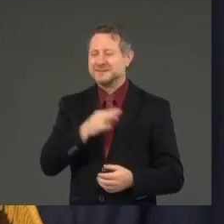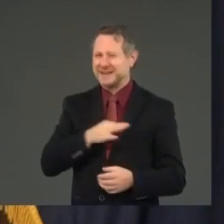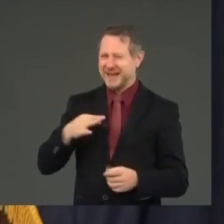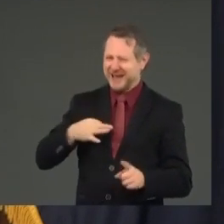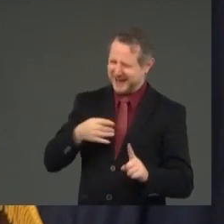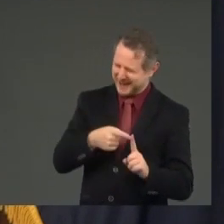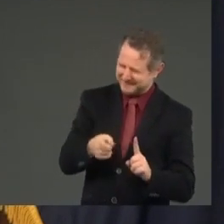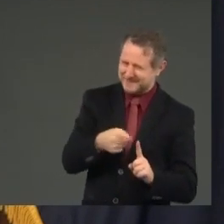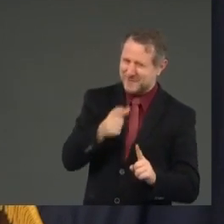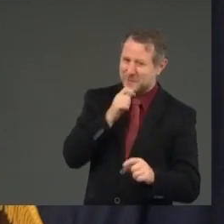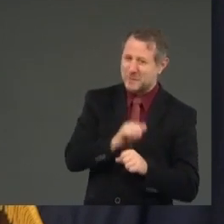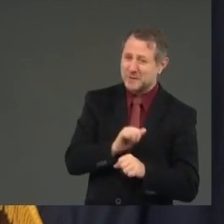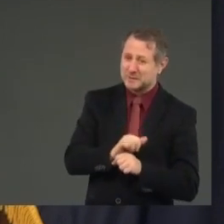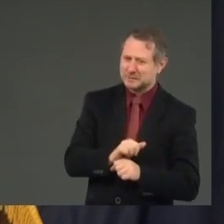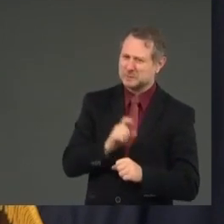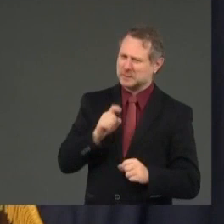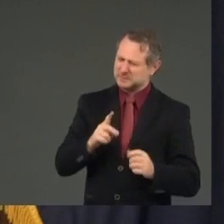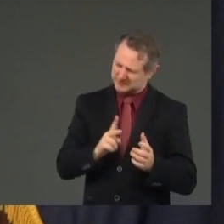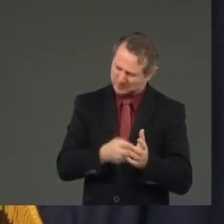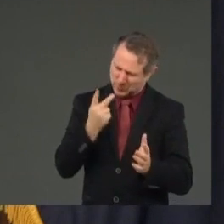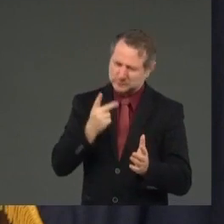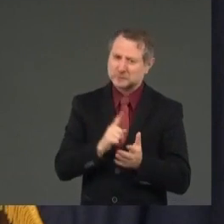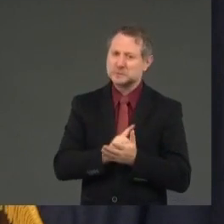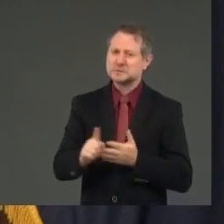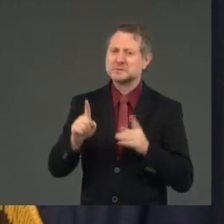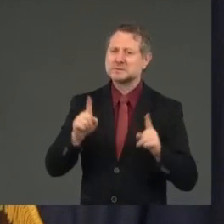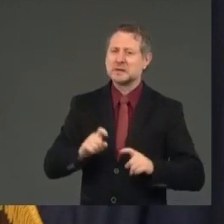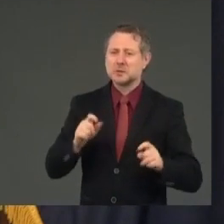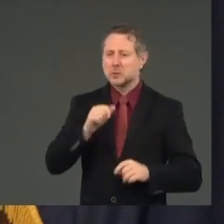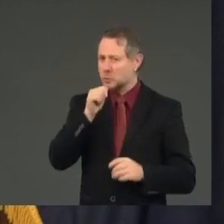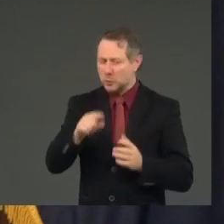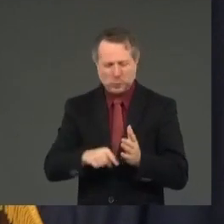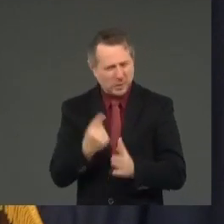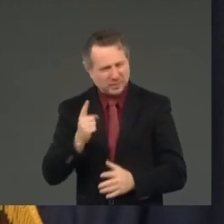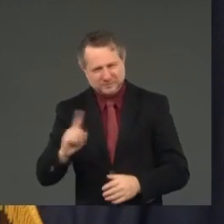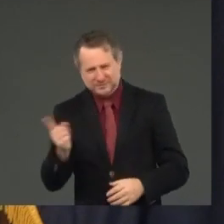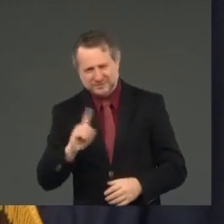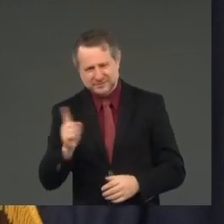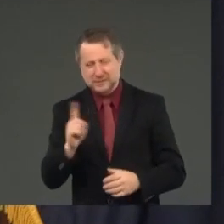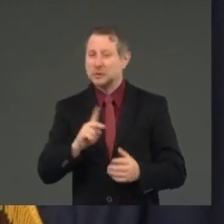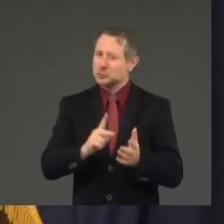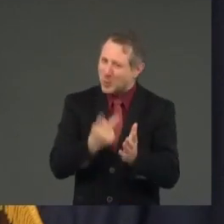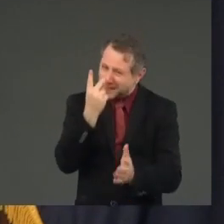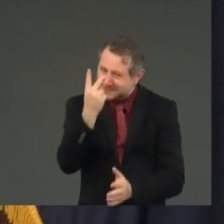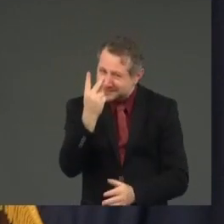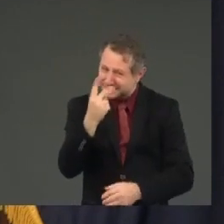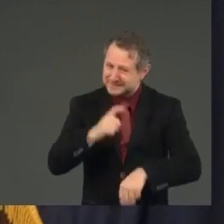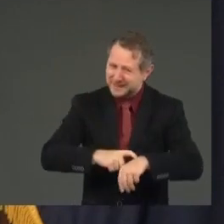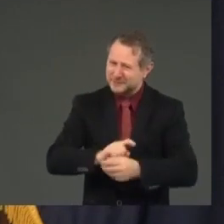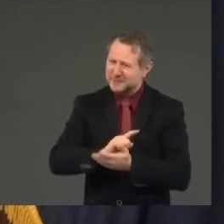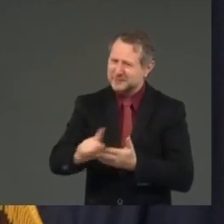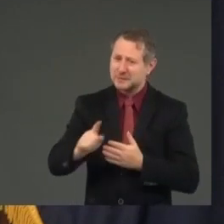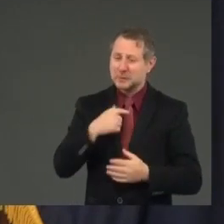DIDN'T THINK ABOUT, THE NURSING HOME STAFFING TESTS, WHICH WILL